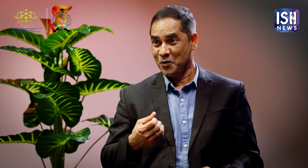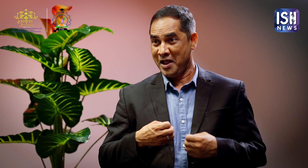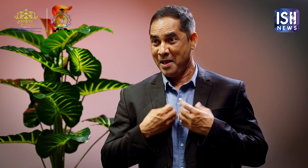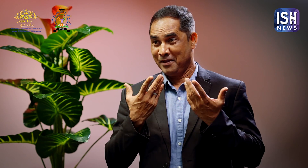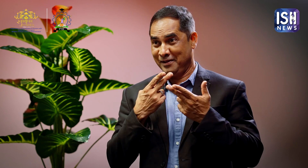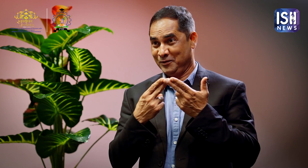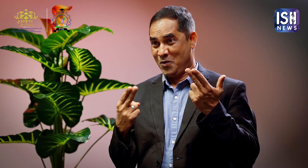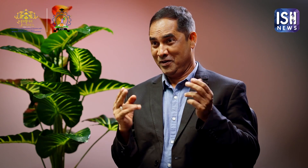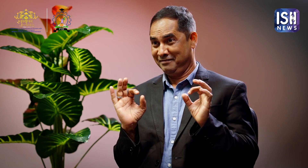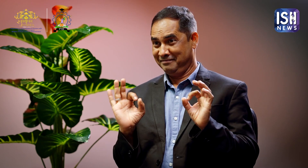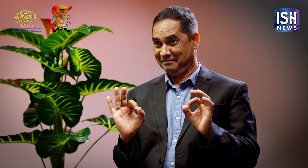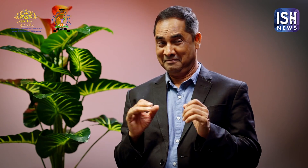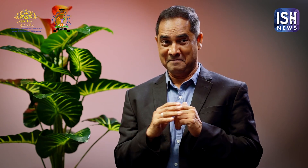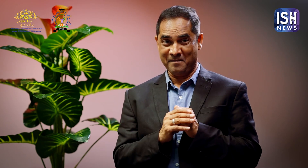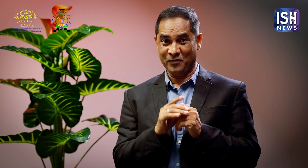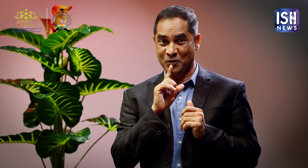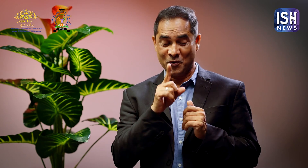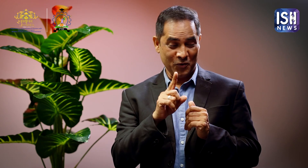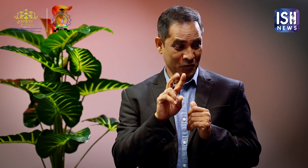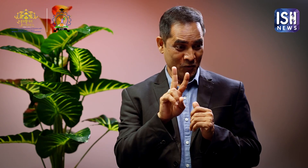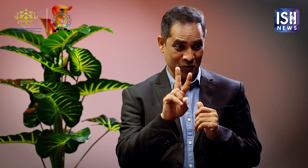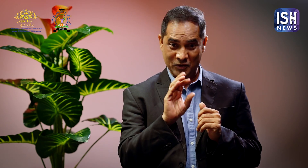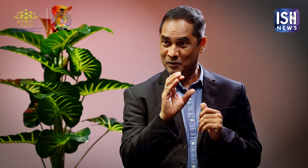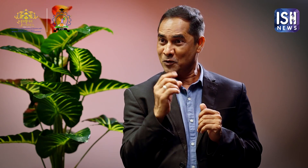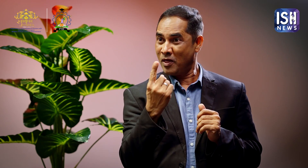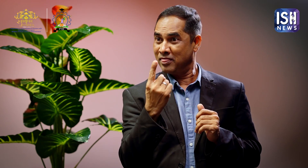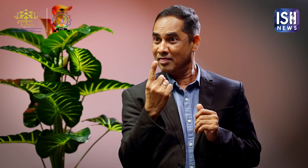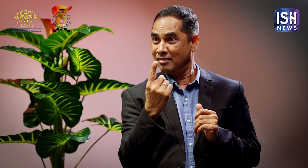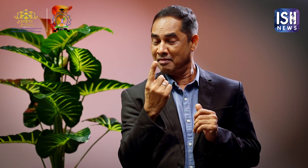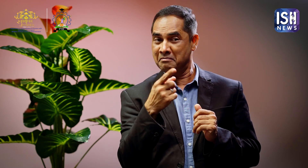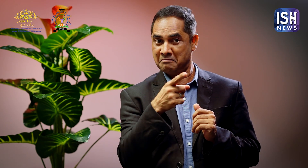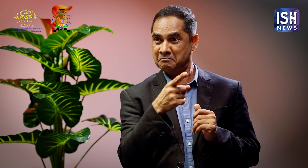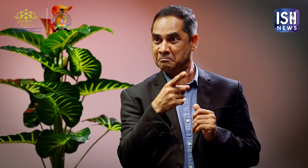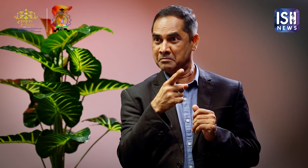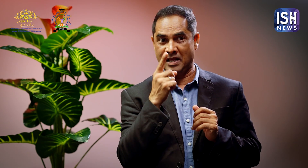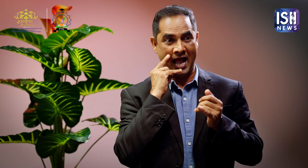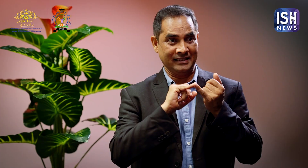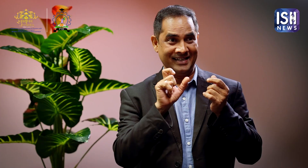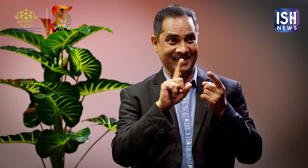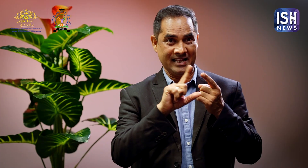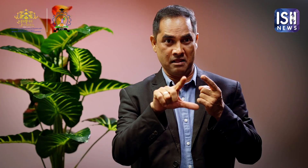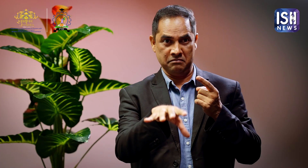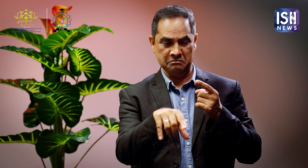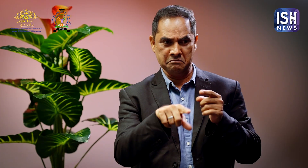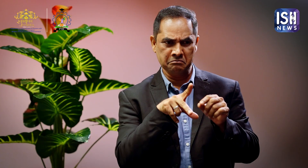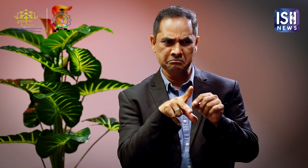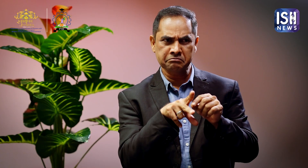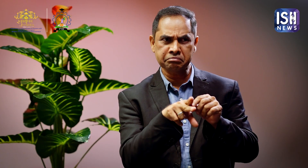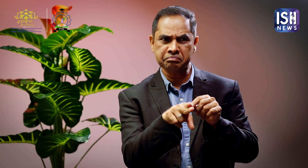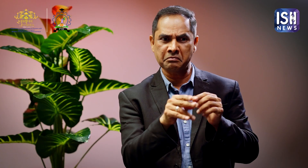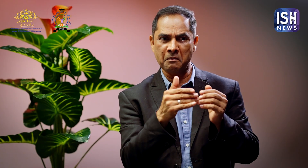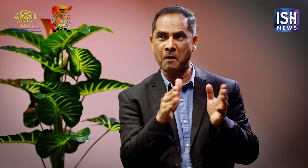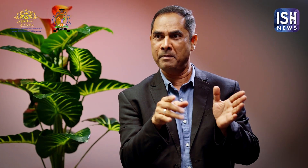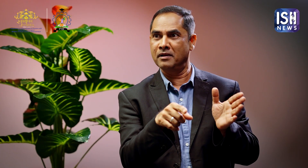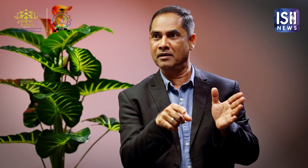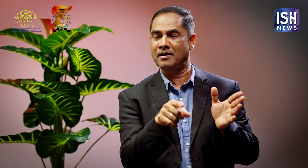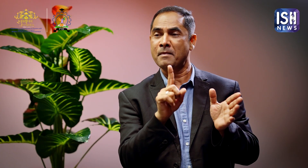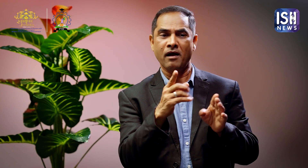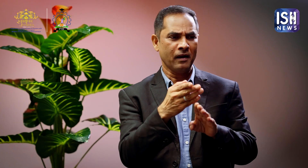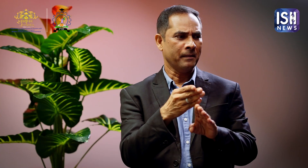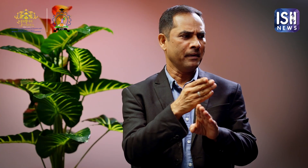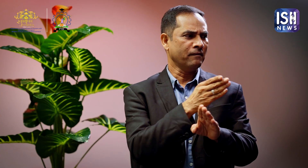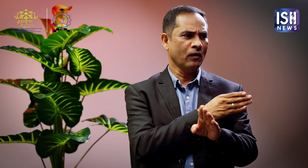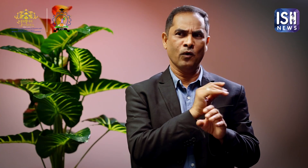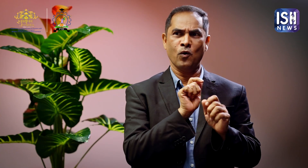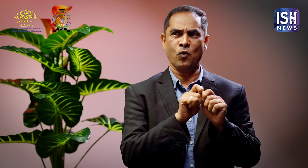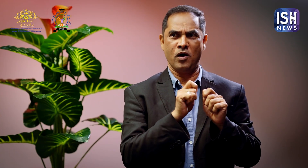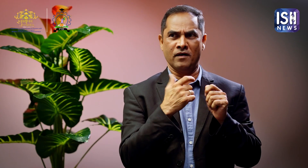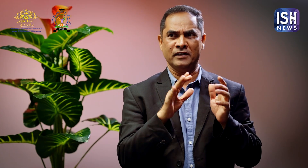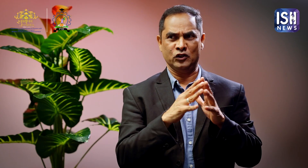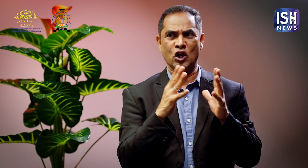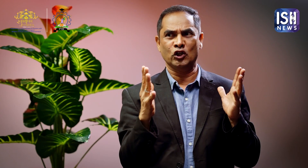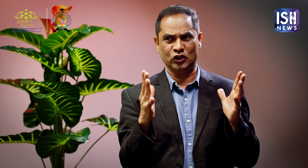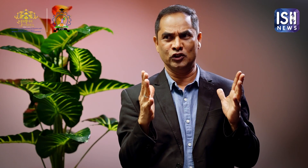A happy story indeed. Back in 2001, when the ISL Cell was inaugurated, there was a lot of work happening even before the launch.